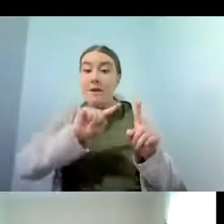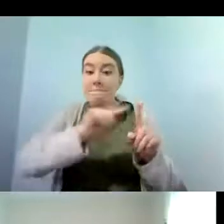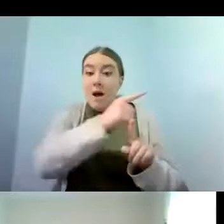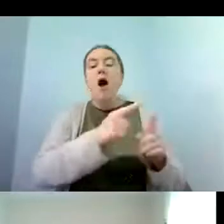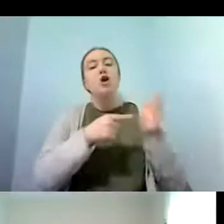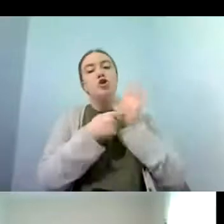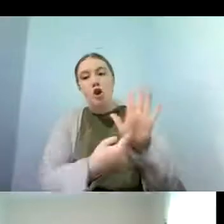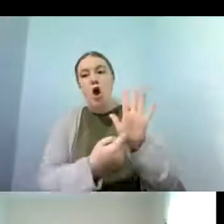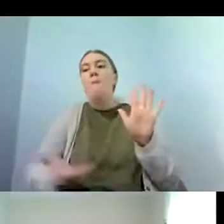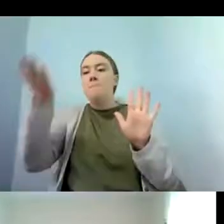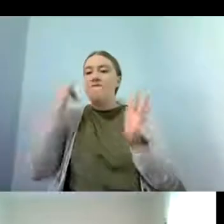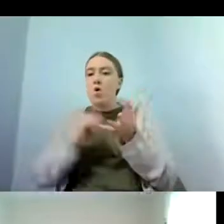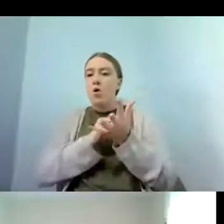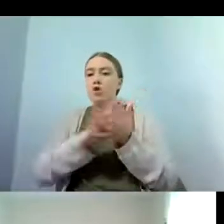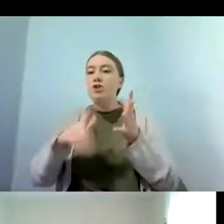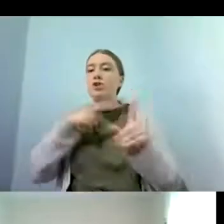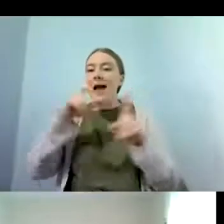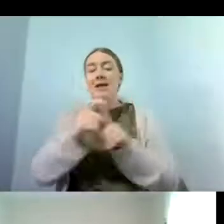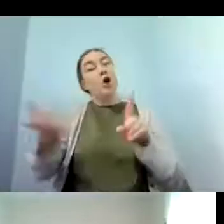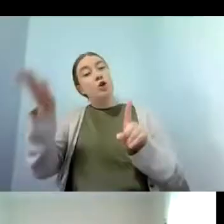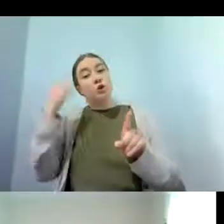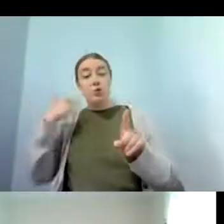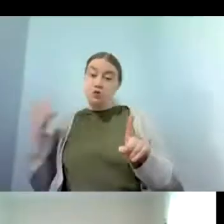that's how far the shad used to be able to get of these rivers